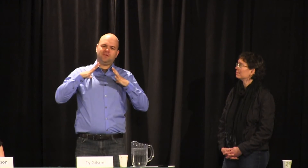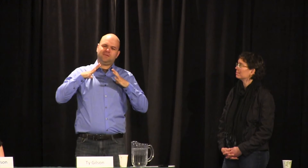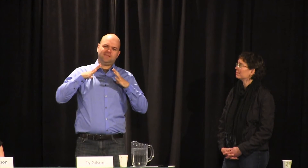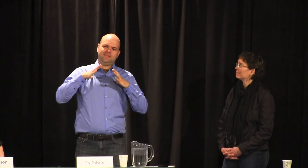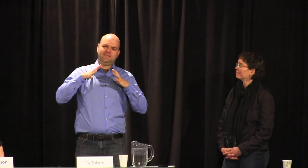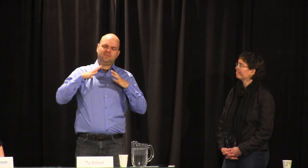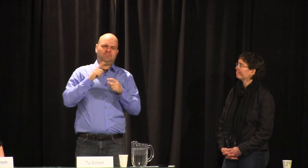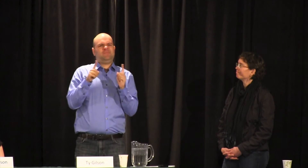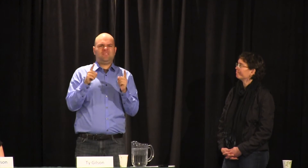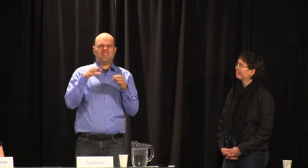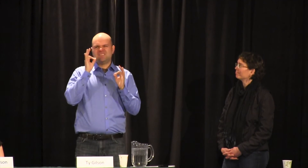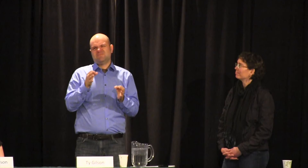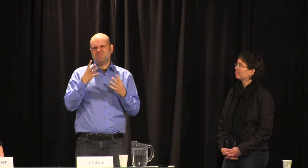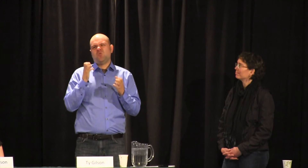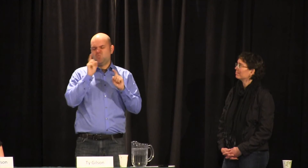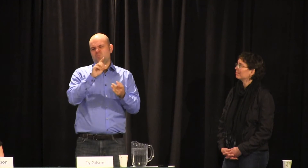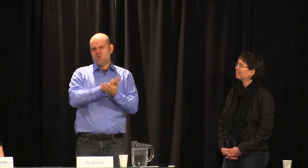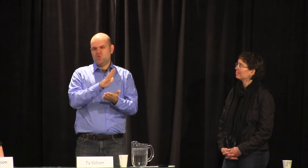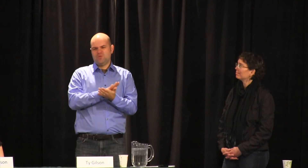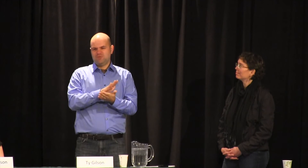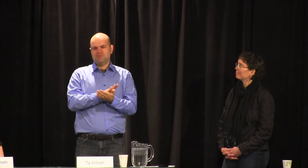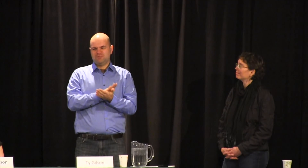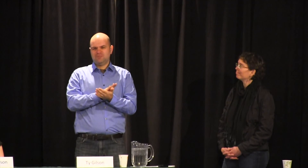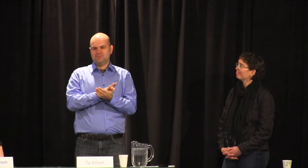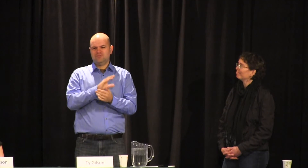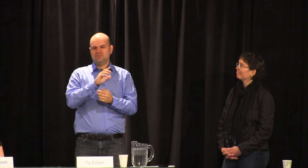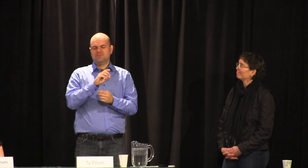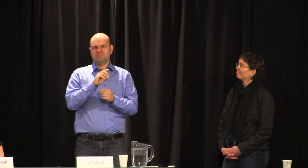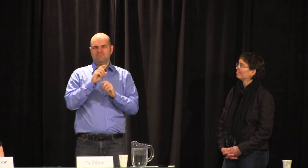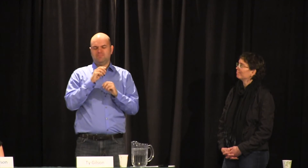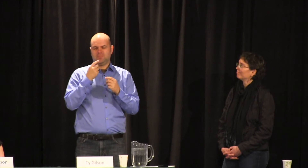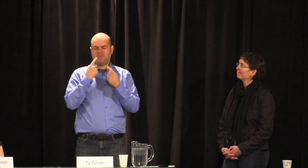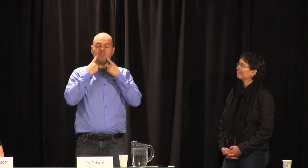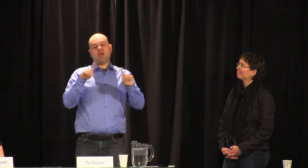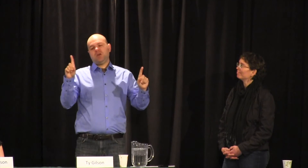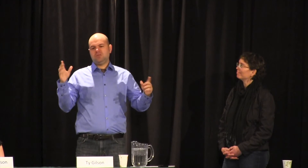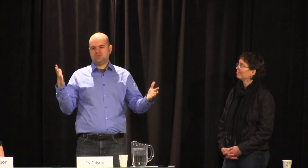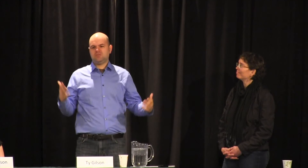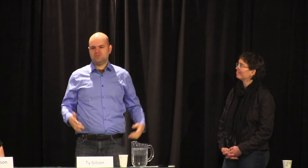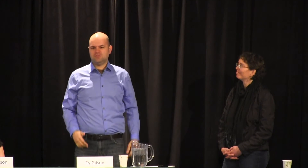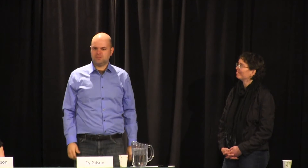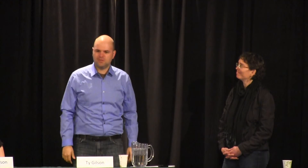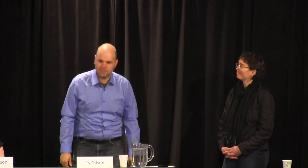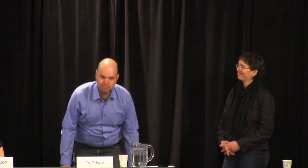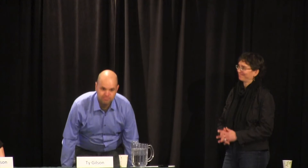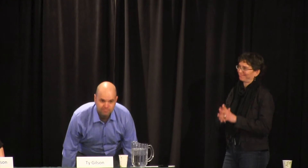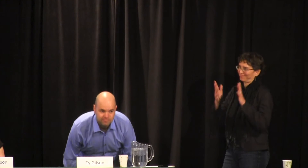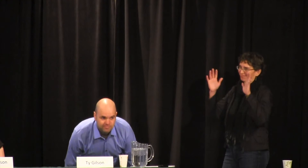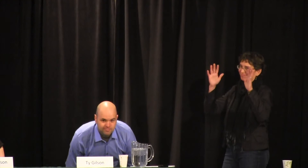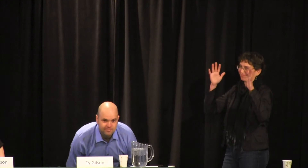then you're in high school and you want to take a break, and I did take a break, and I did decide to go back to school and I was successful.